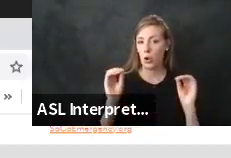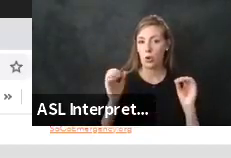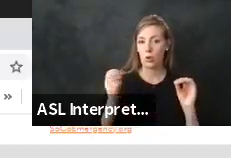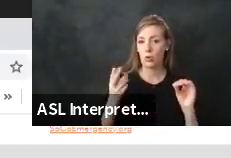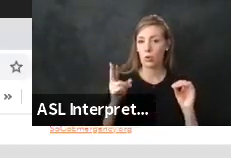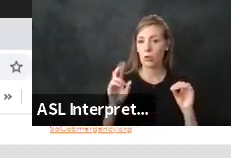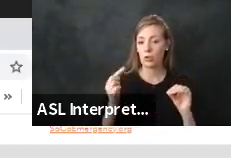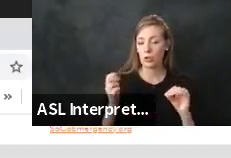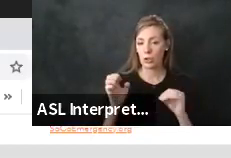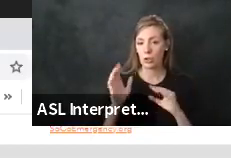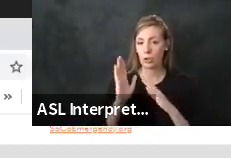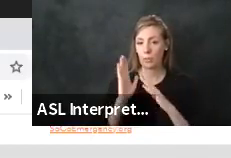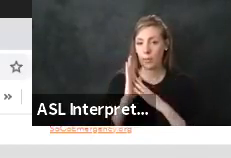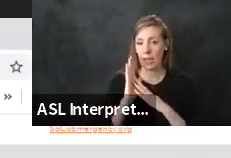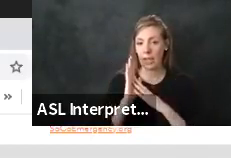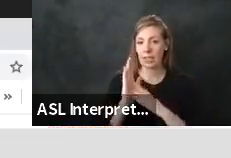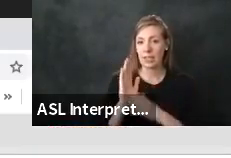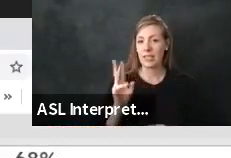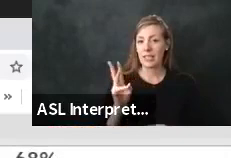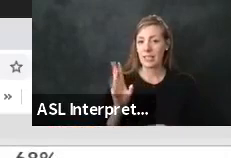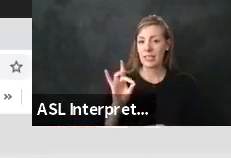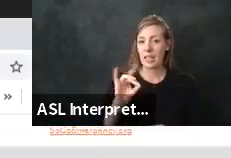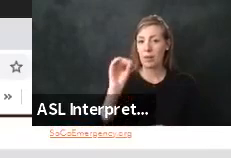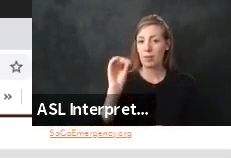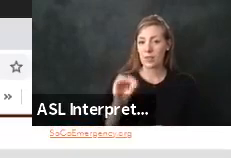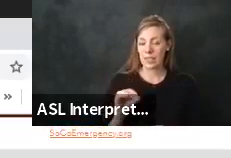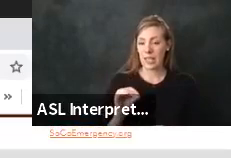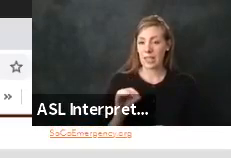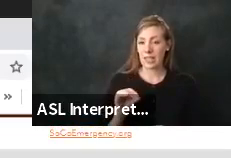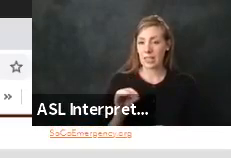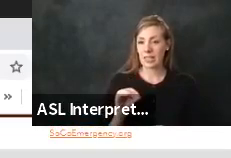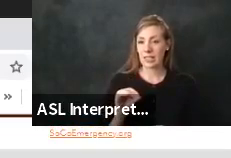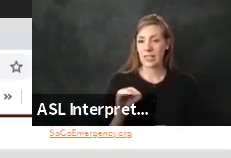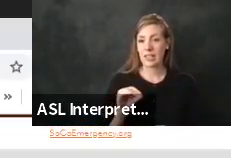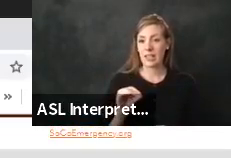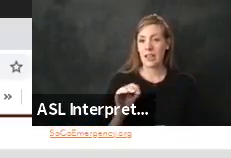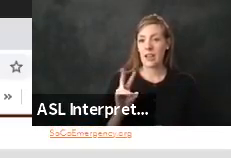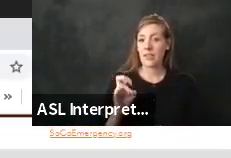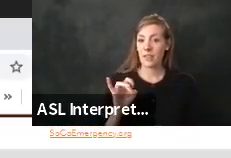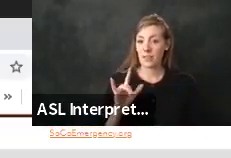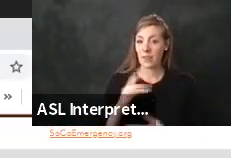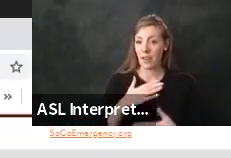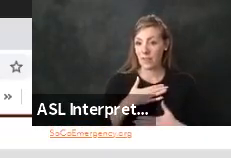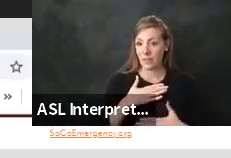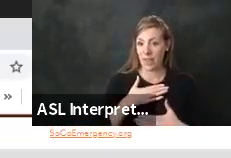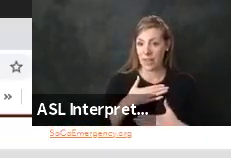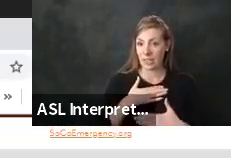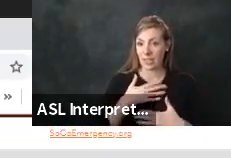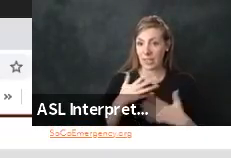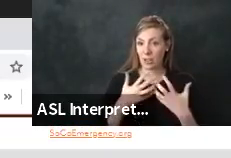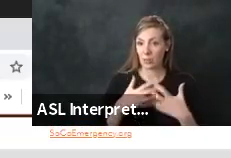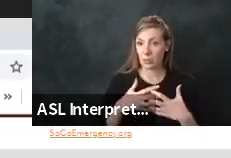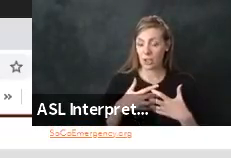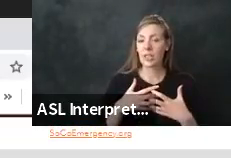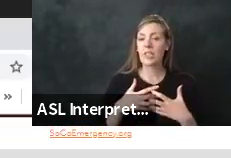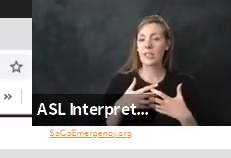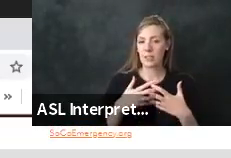68% of the 75 ventilators across our hospitals with Ed are currently available.